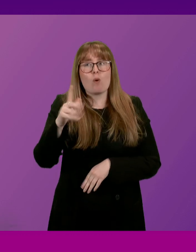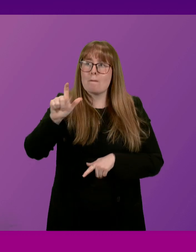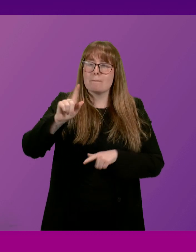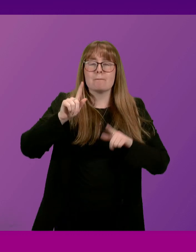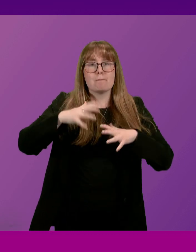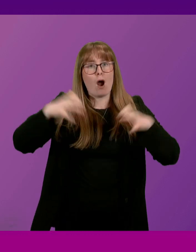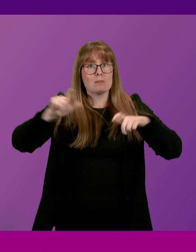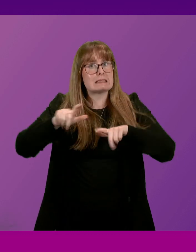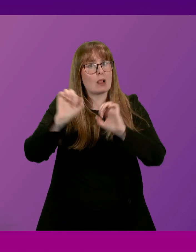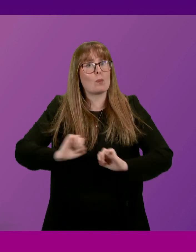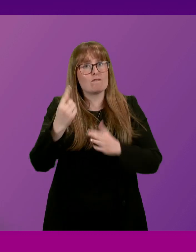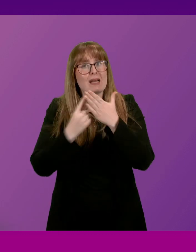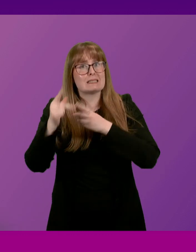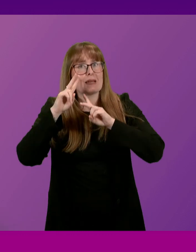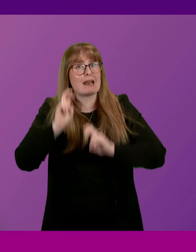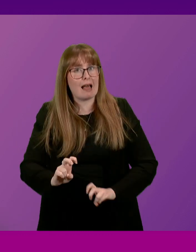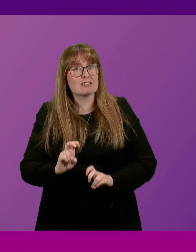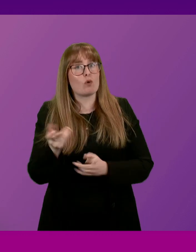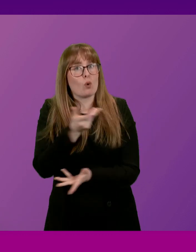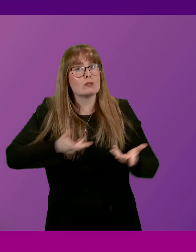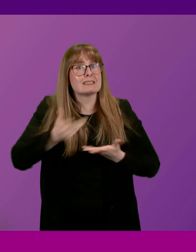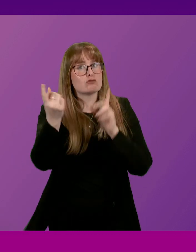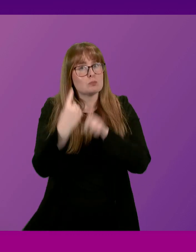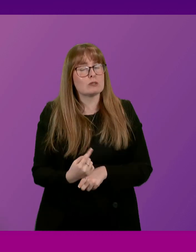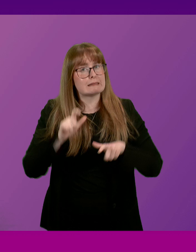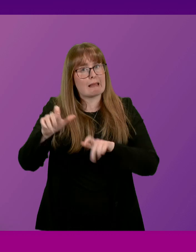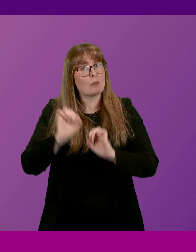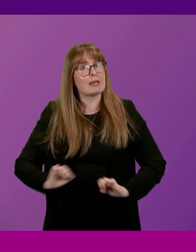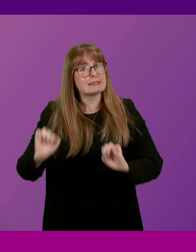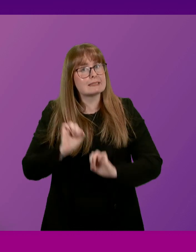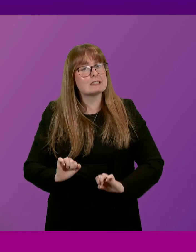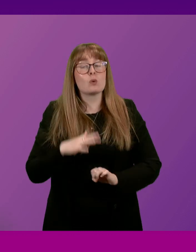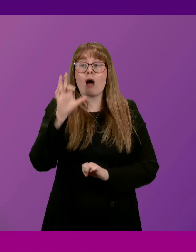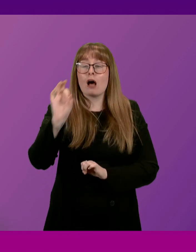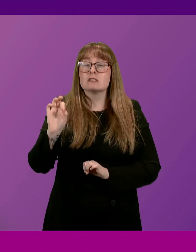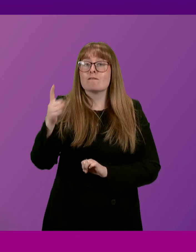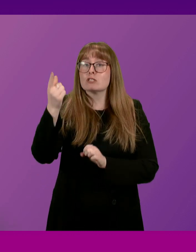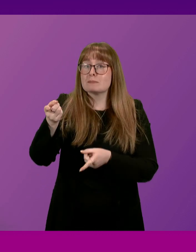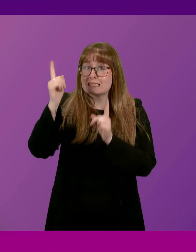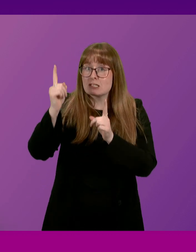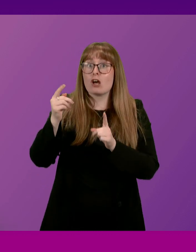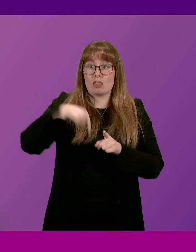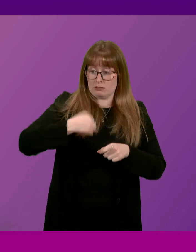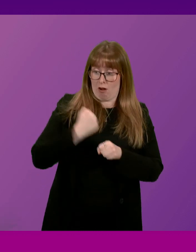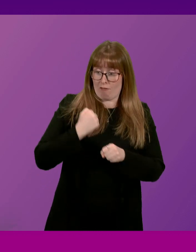the independent analysis of the consultation responses. When will the Government publish